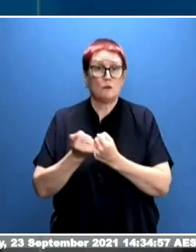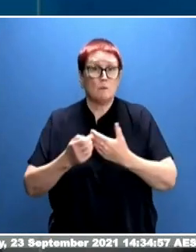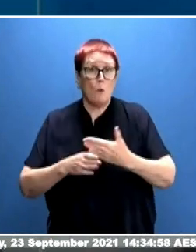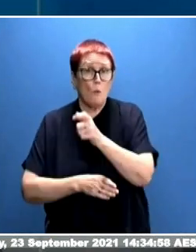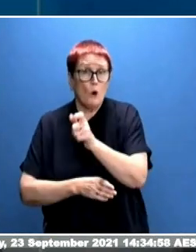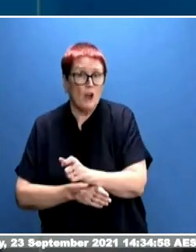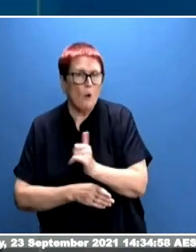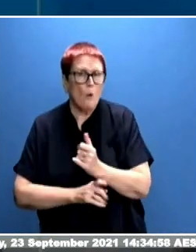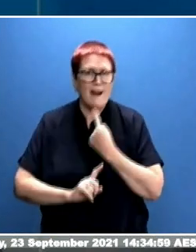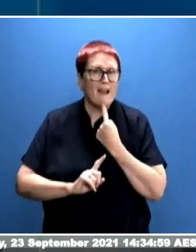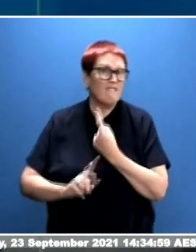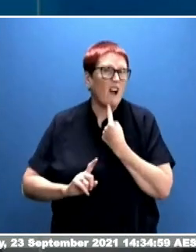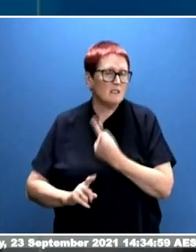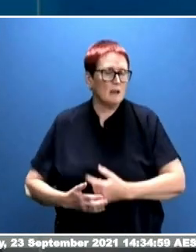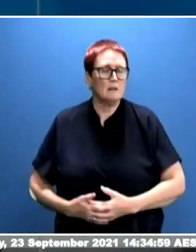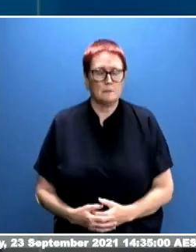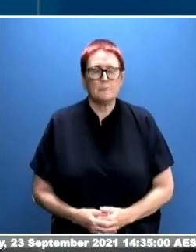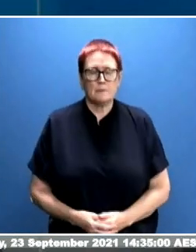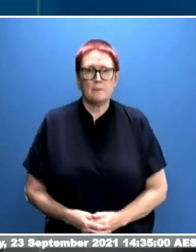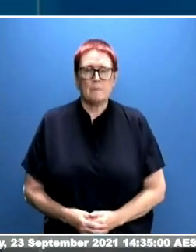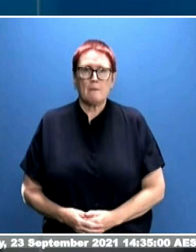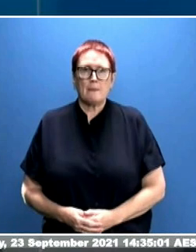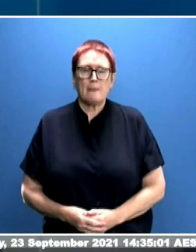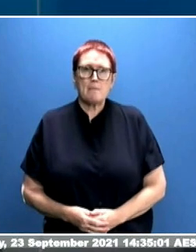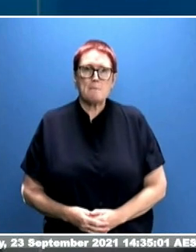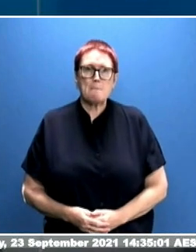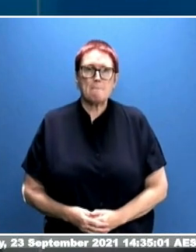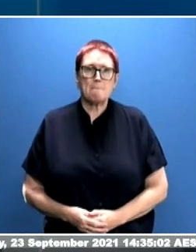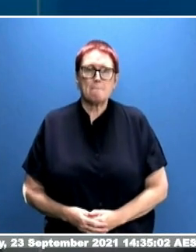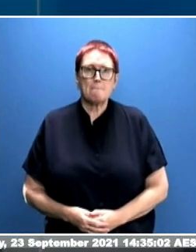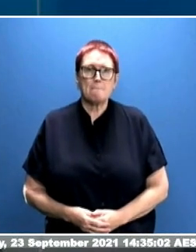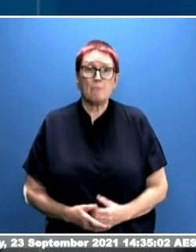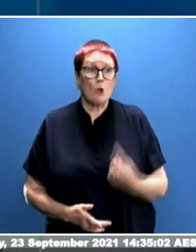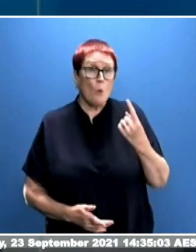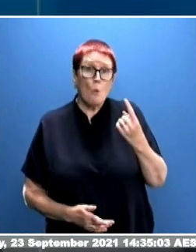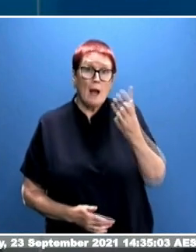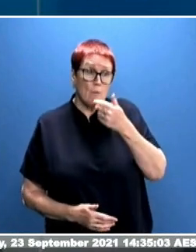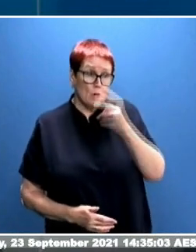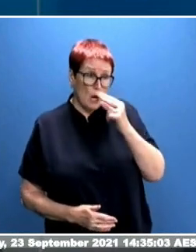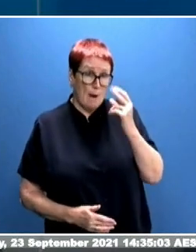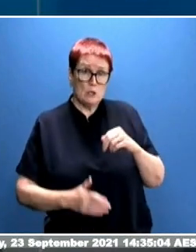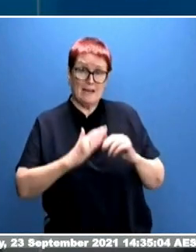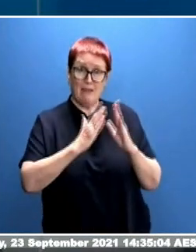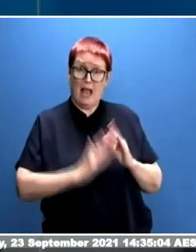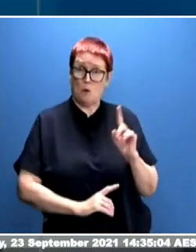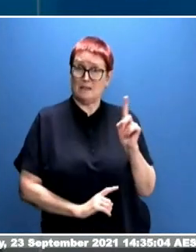So for example, of the one Aboriginal young person in there now, her senior